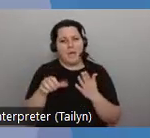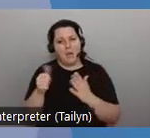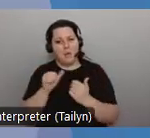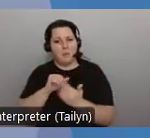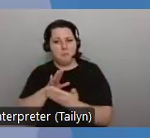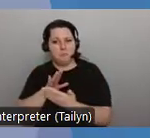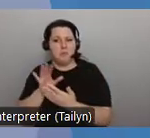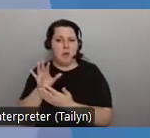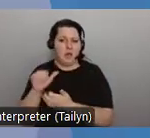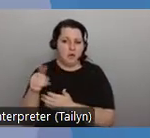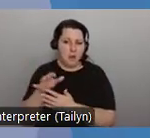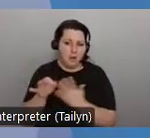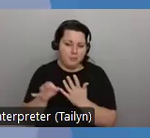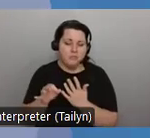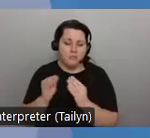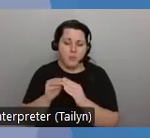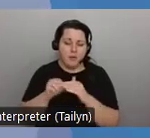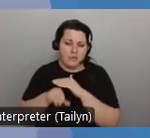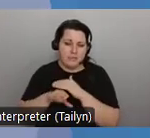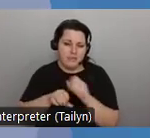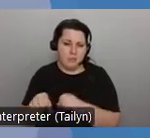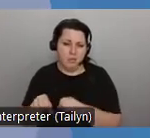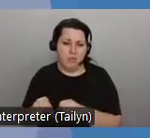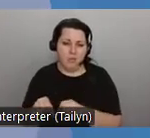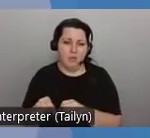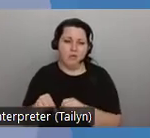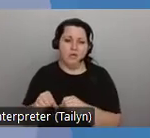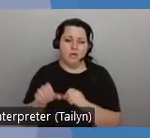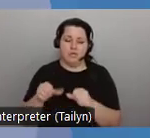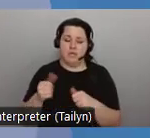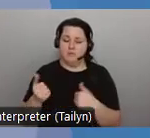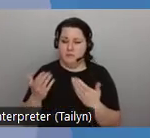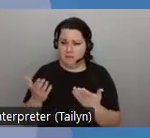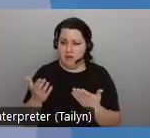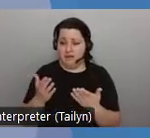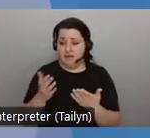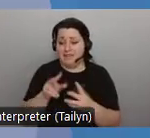please reach out. But as I said, this is where you have to start considering